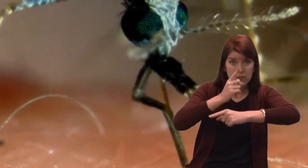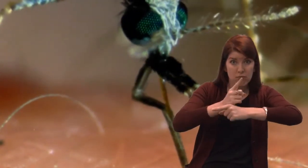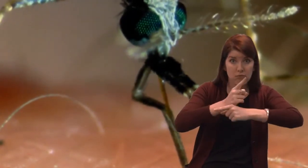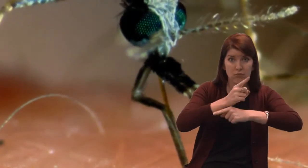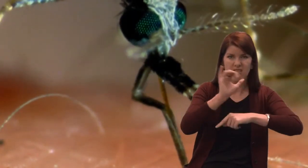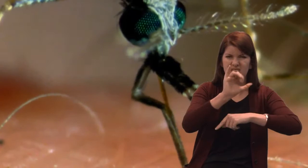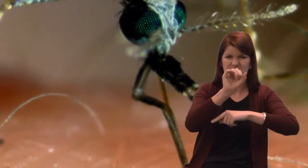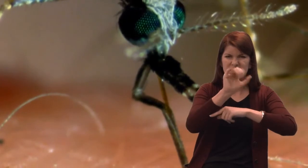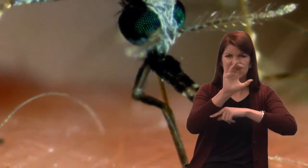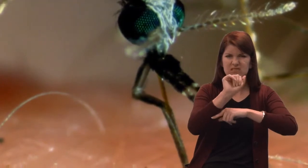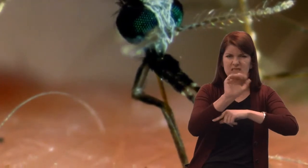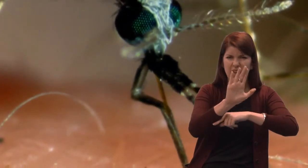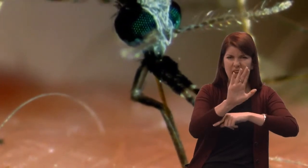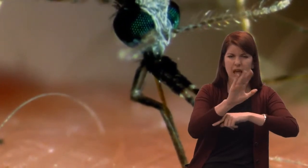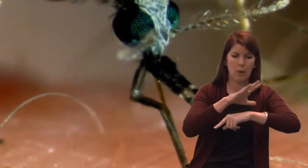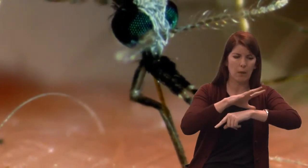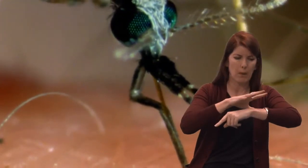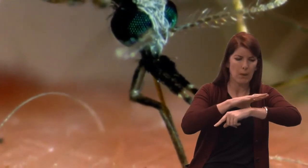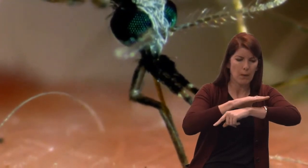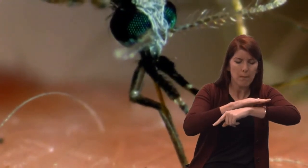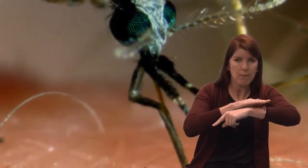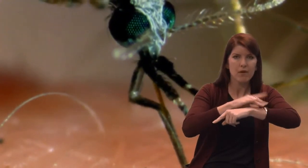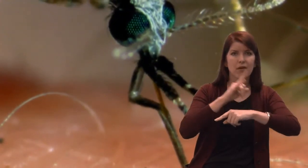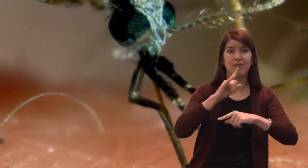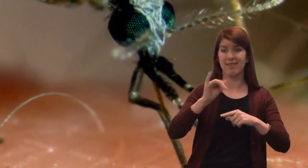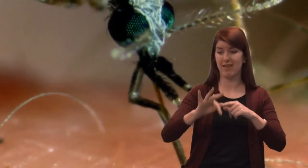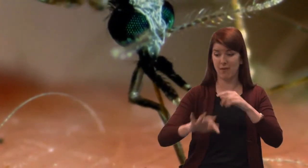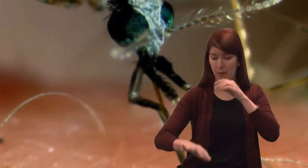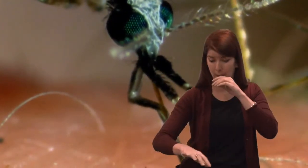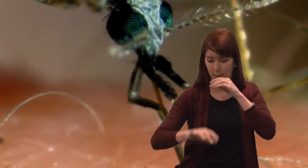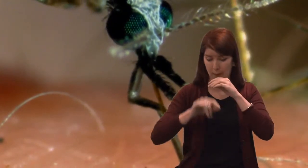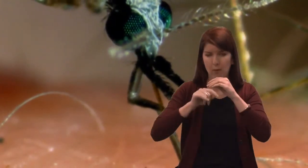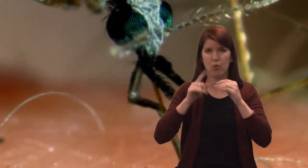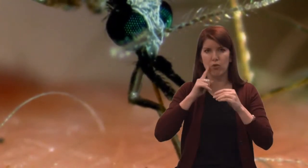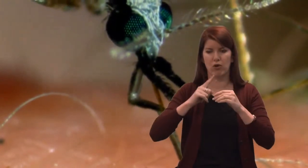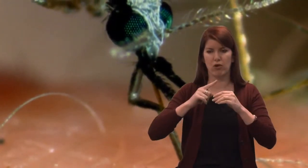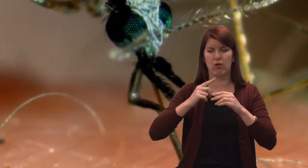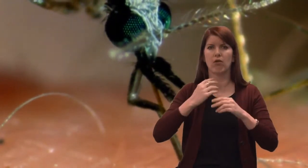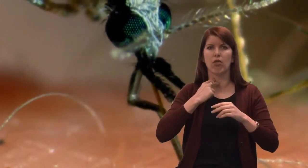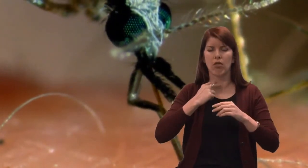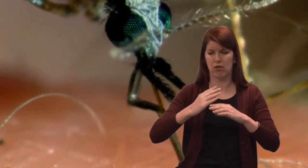after you get a cut, it would clog the mosquito's mouth parts, they actually have